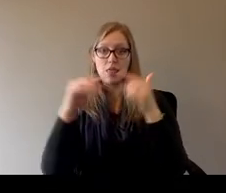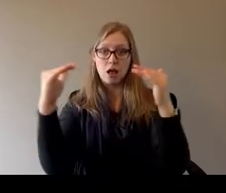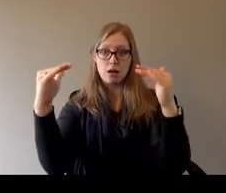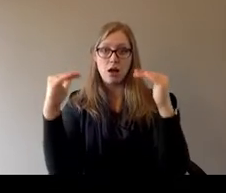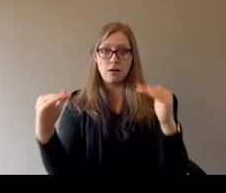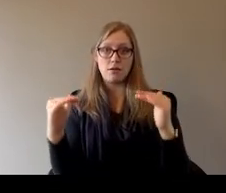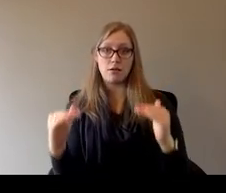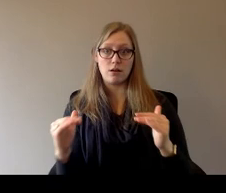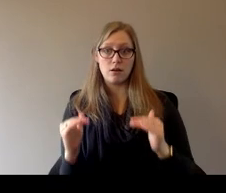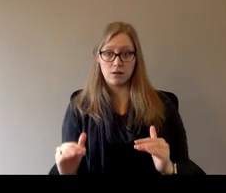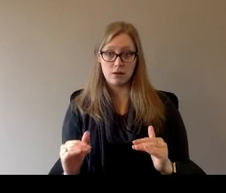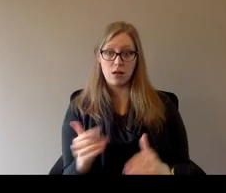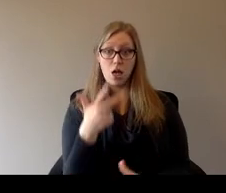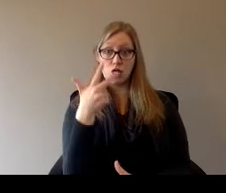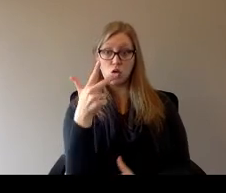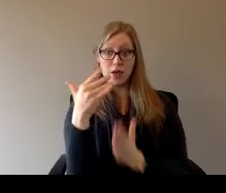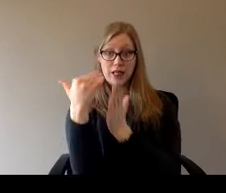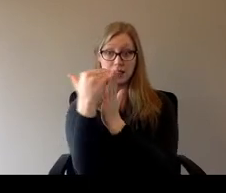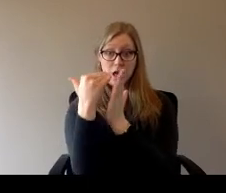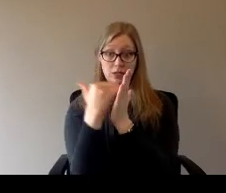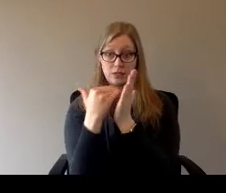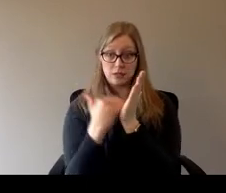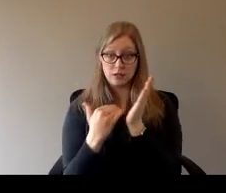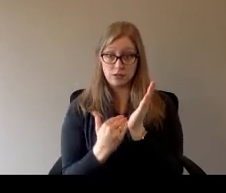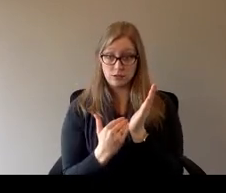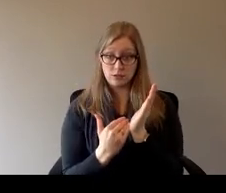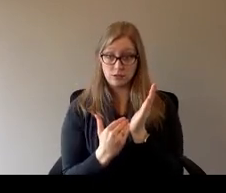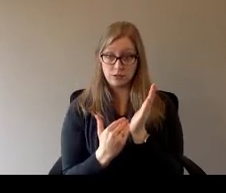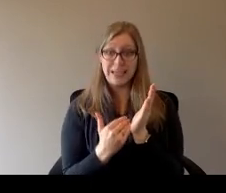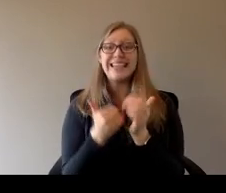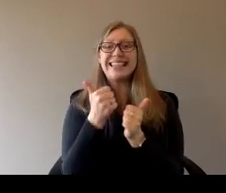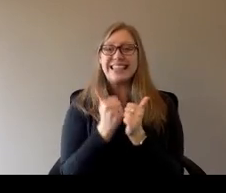Now each lesson needs to be completed in order.